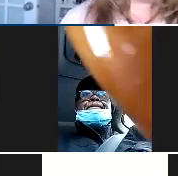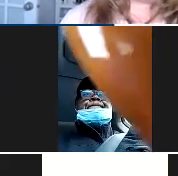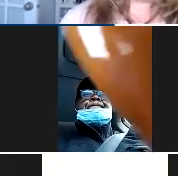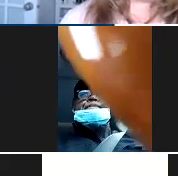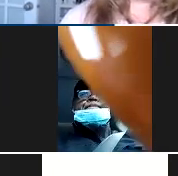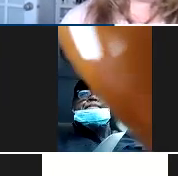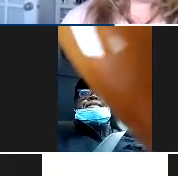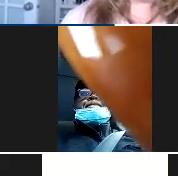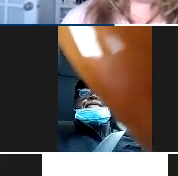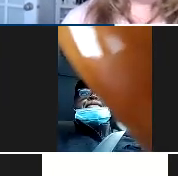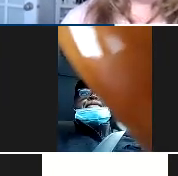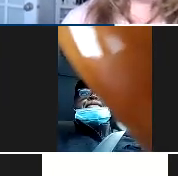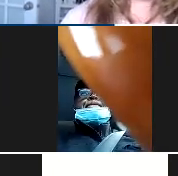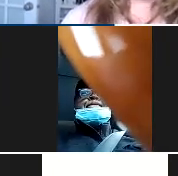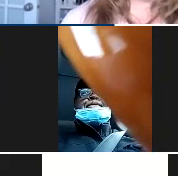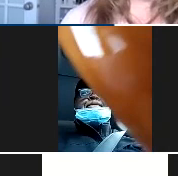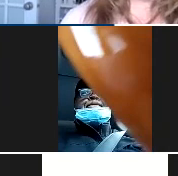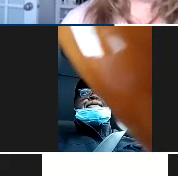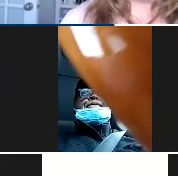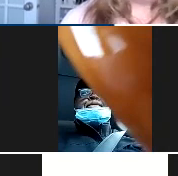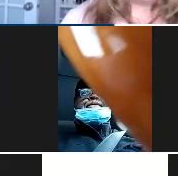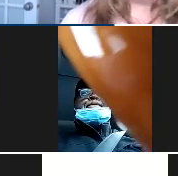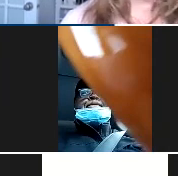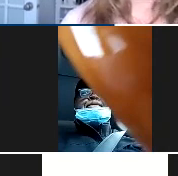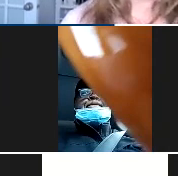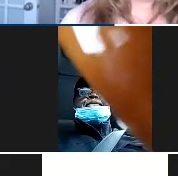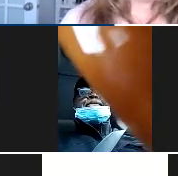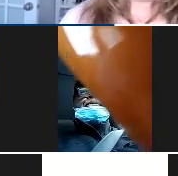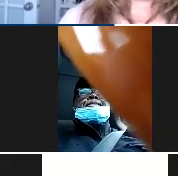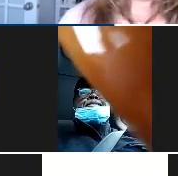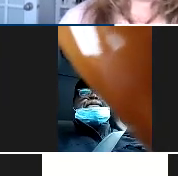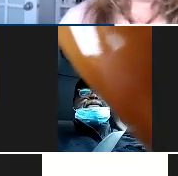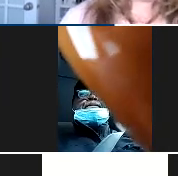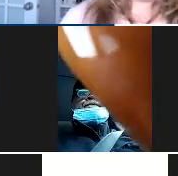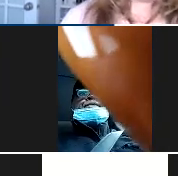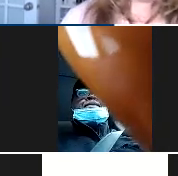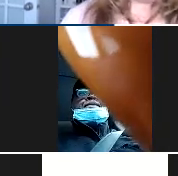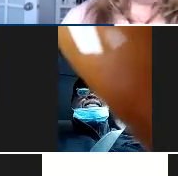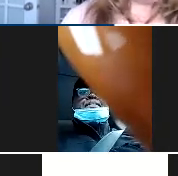experience in a program providing services to people with disabilities or people aged 65 and older.